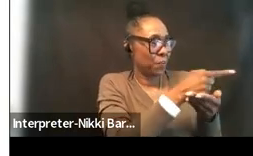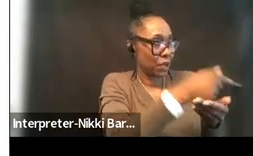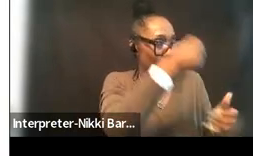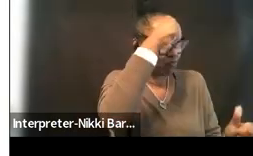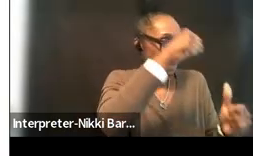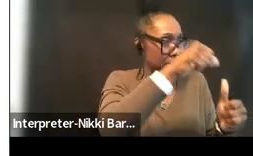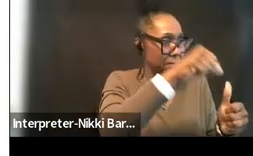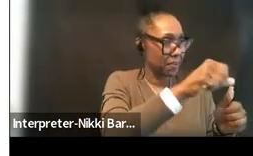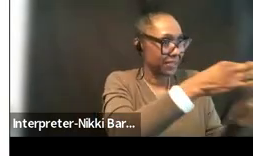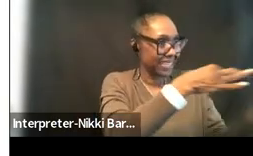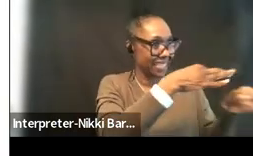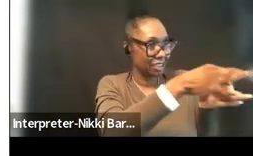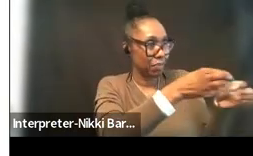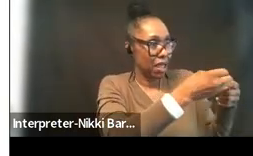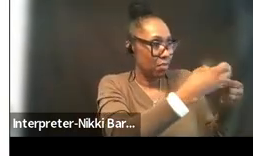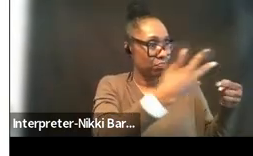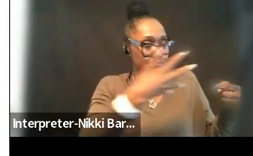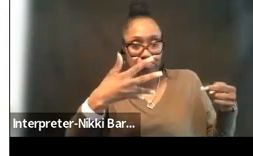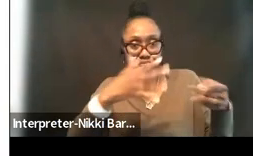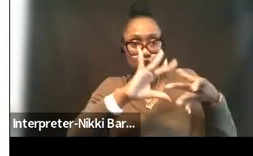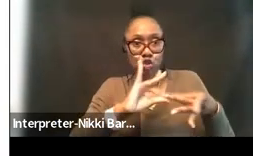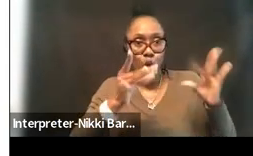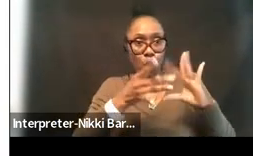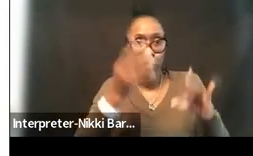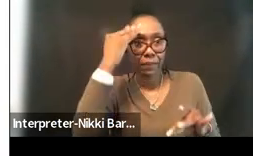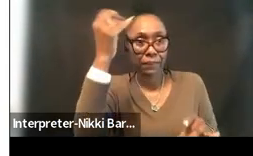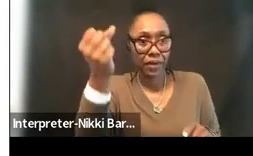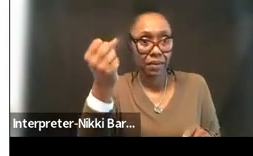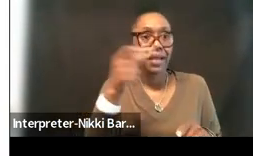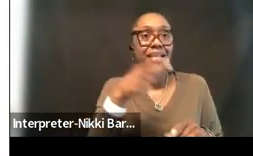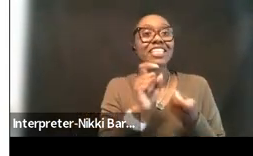So this type of injury to the brain, this type of change in the way we remember the events. Will cause changes in the way that we are functioning in our brain, including things like false hindsight.